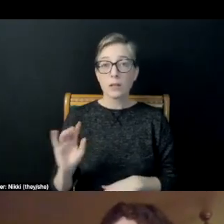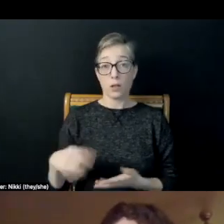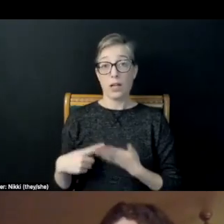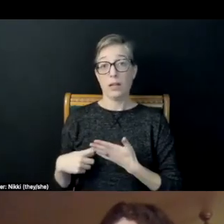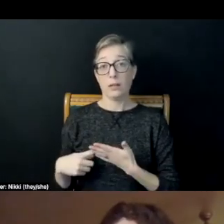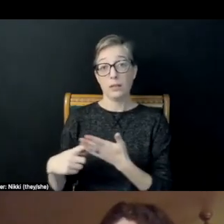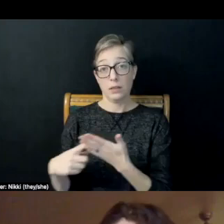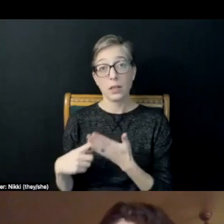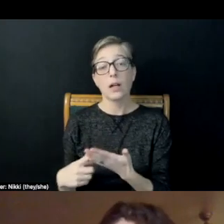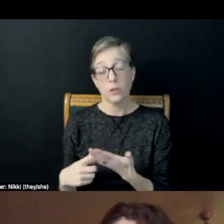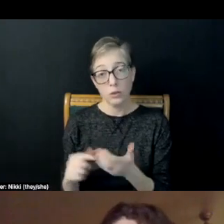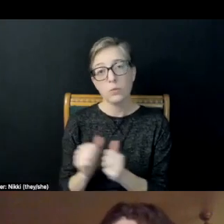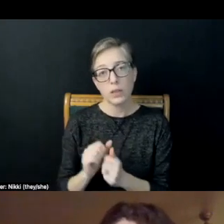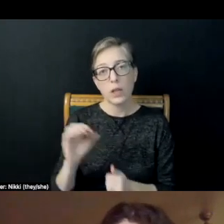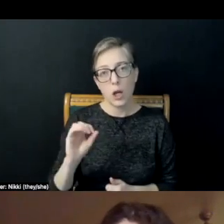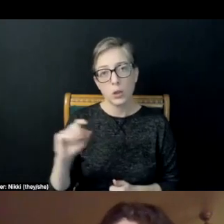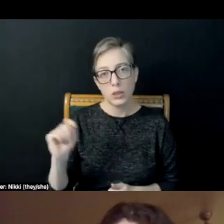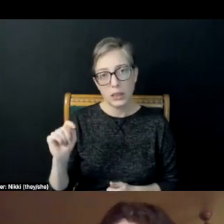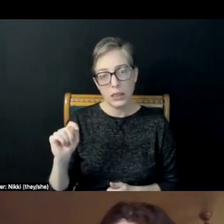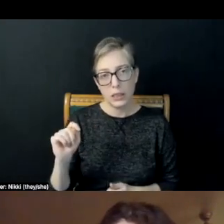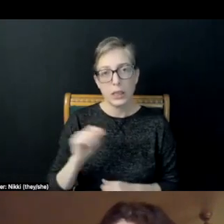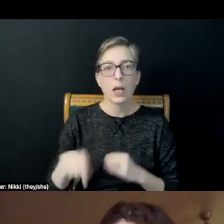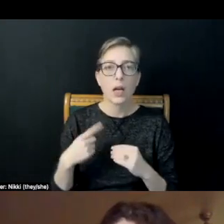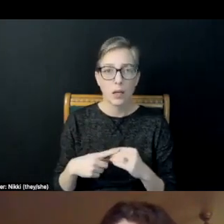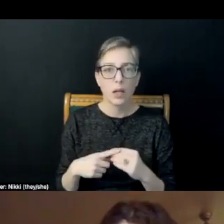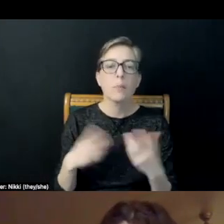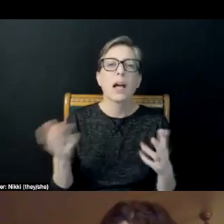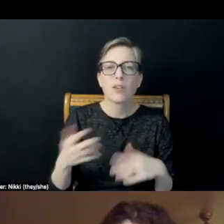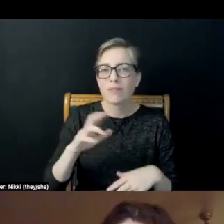the OT about getting down on the floor and demonstrating,